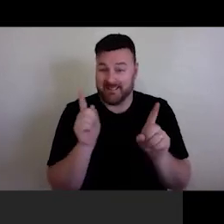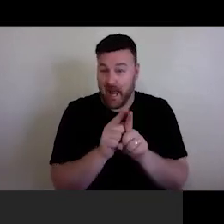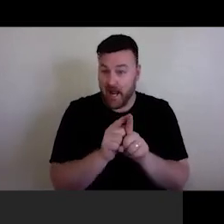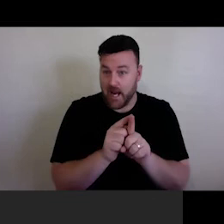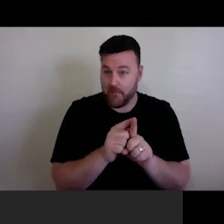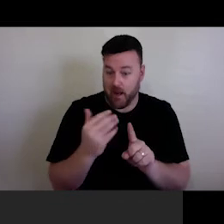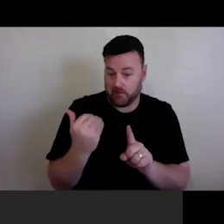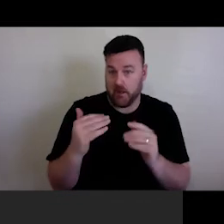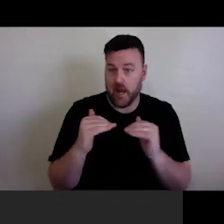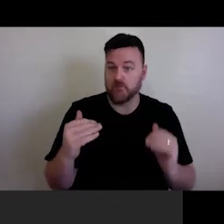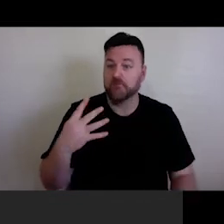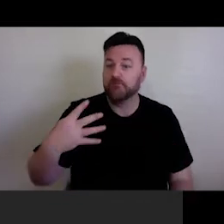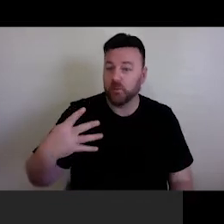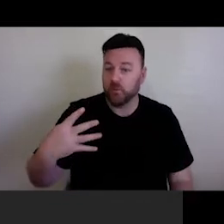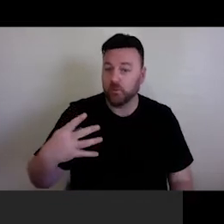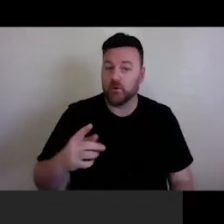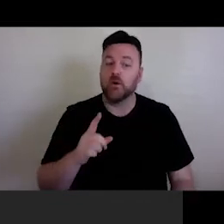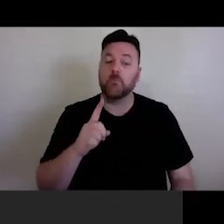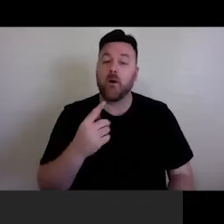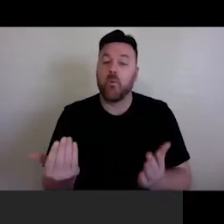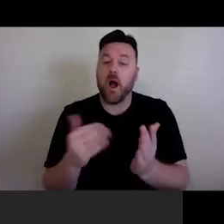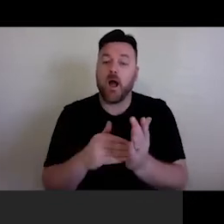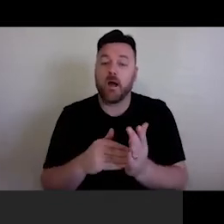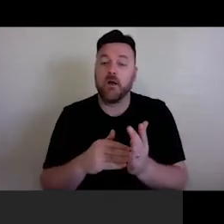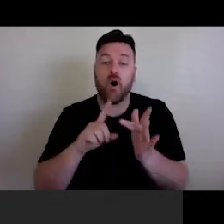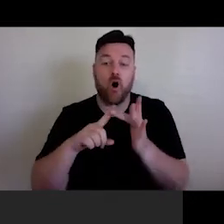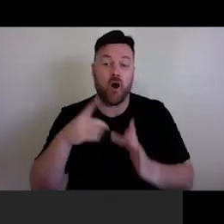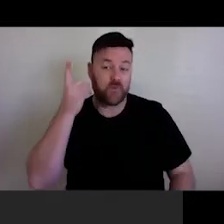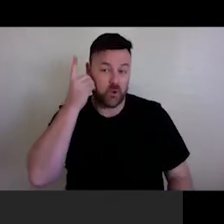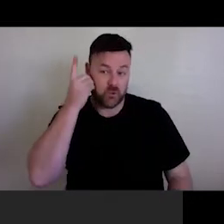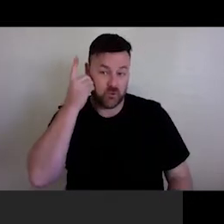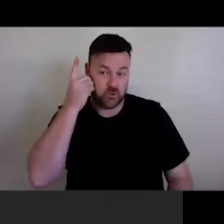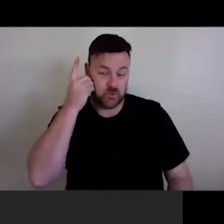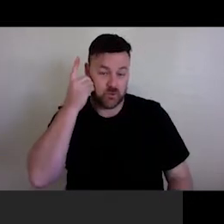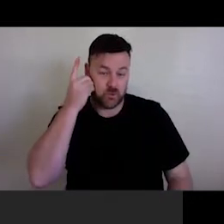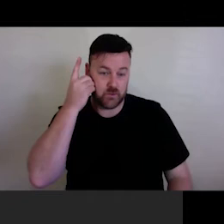the only difference is we would add our iPhone in and our tripods for